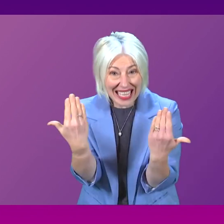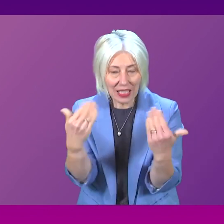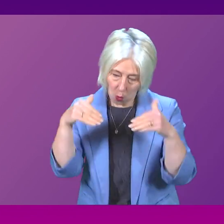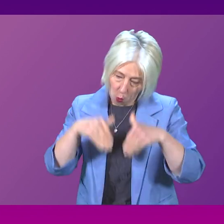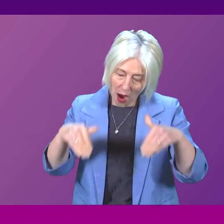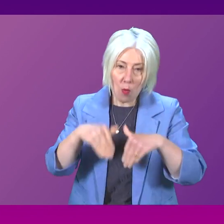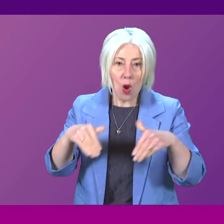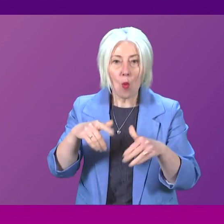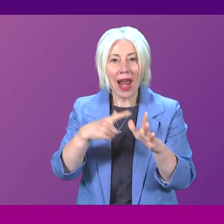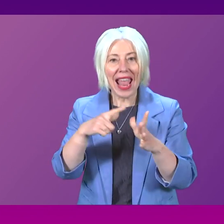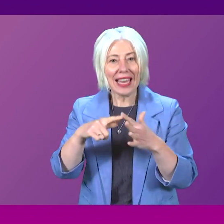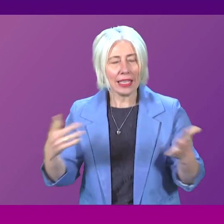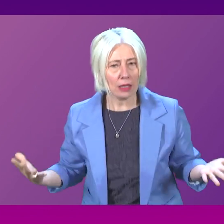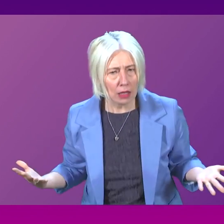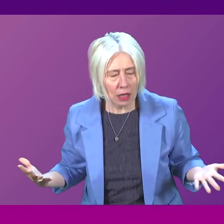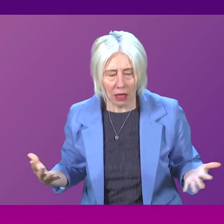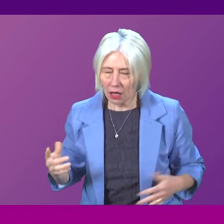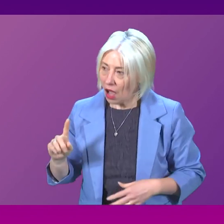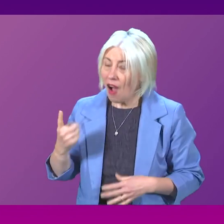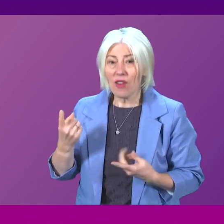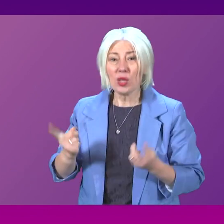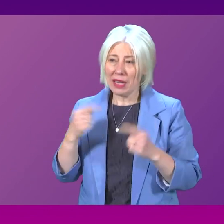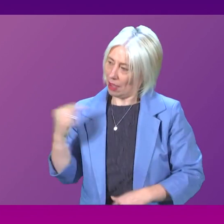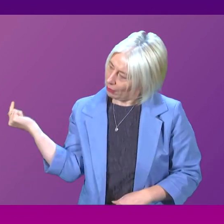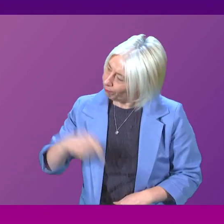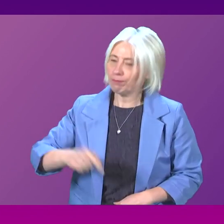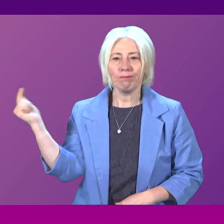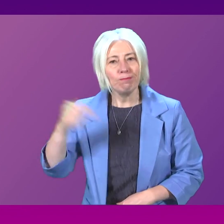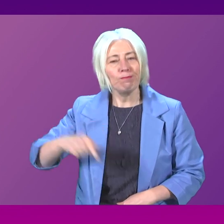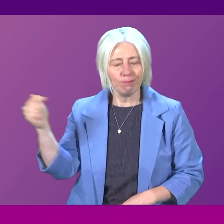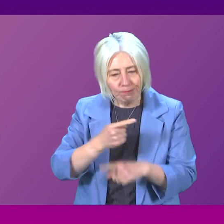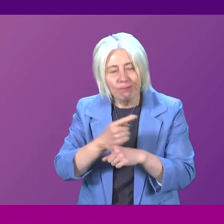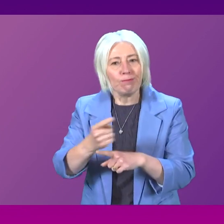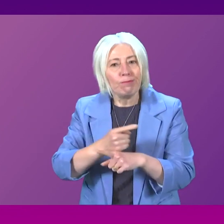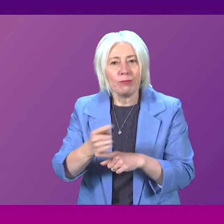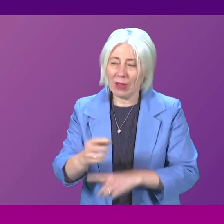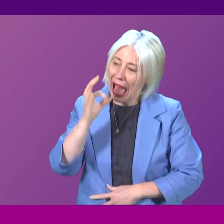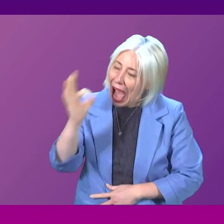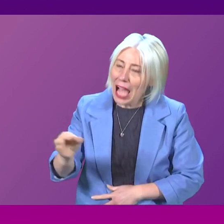I say to the First Minister that I have come here week after week asking her to take this crisis seriously.